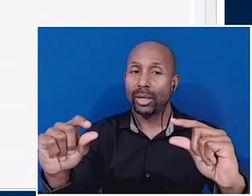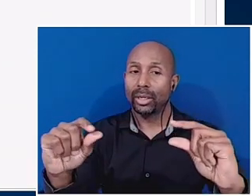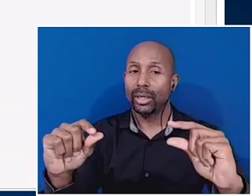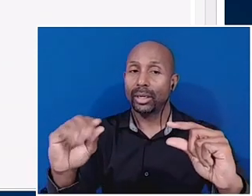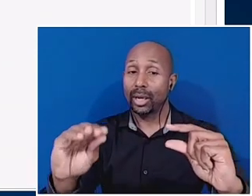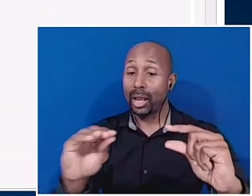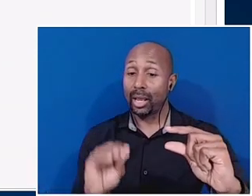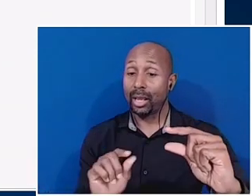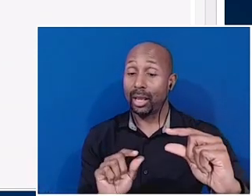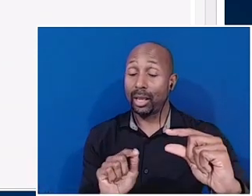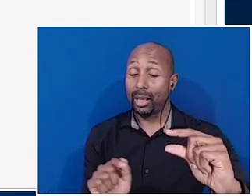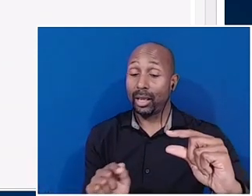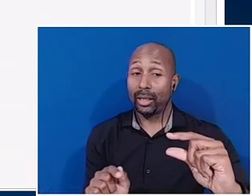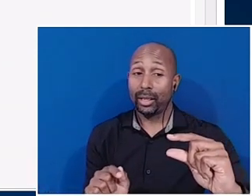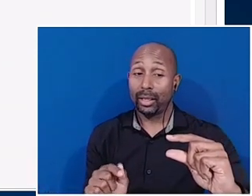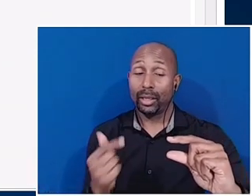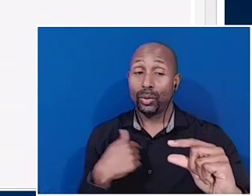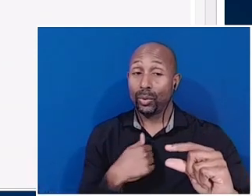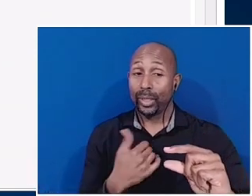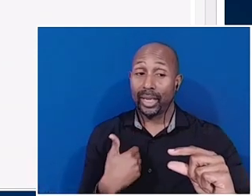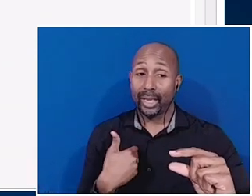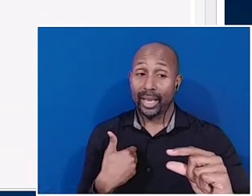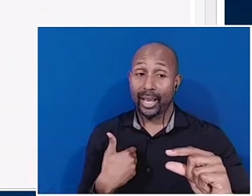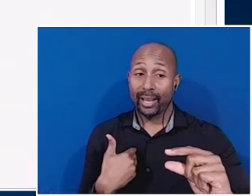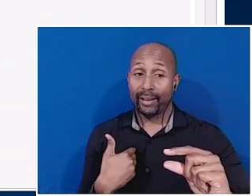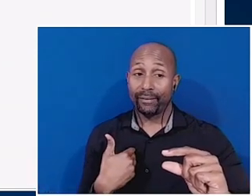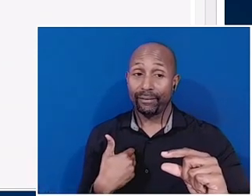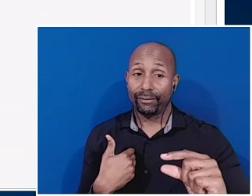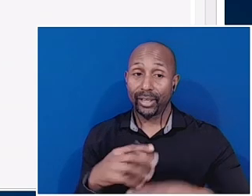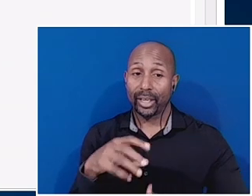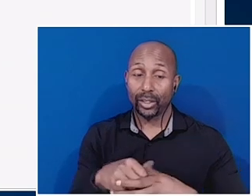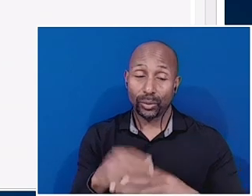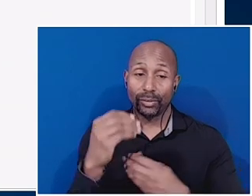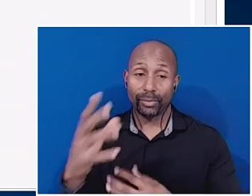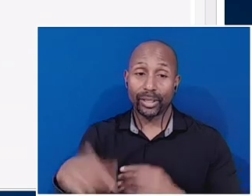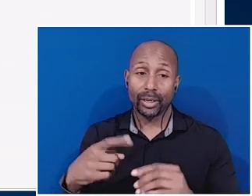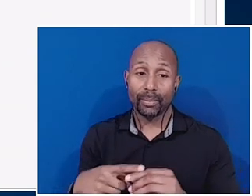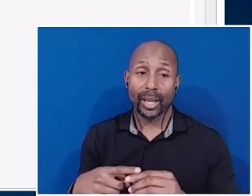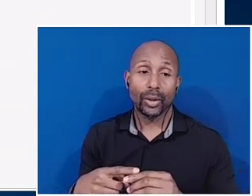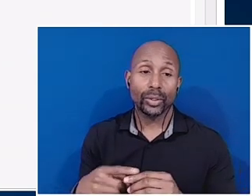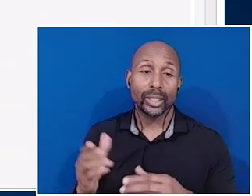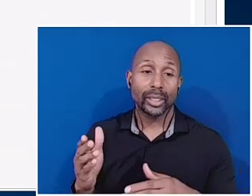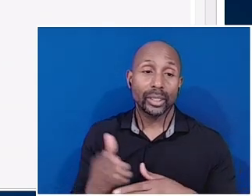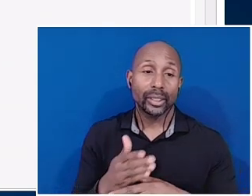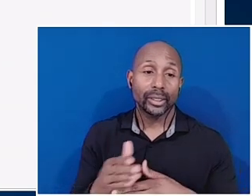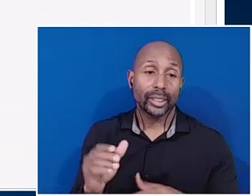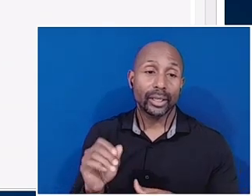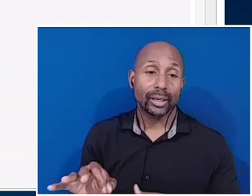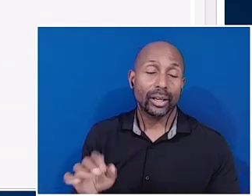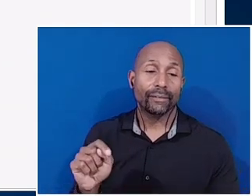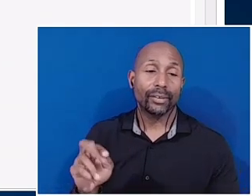adding the (4) to include information on the share of transfer students enrolled at the institution. I think that needs to be